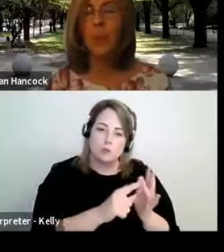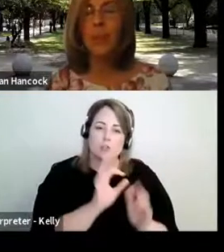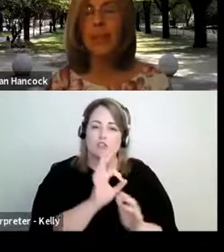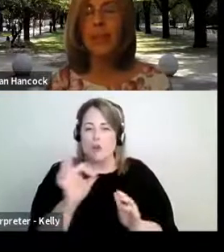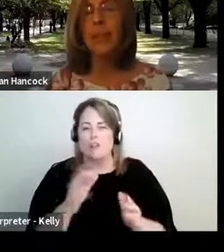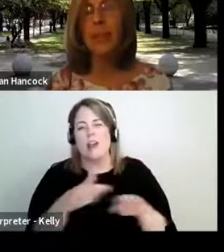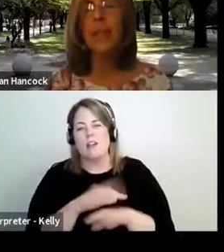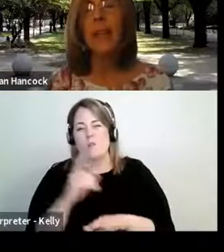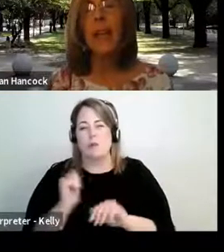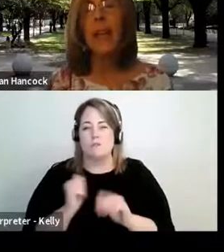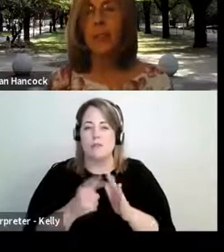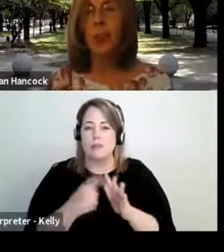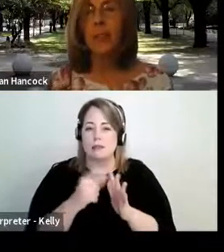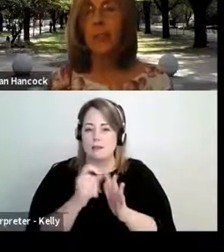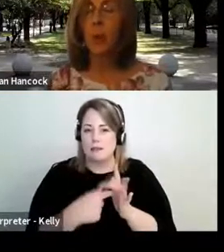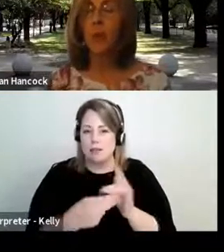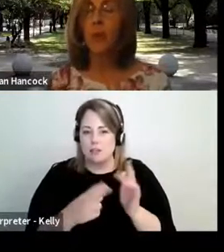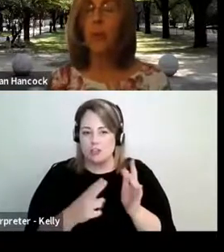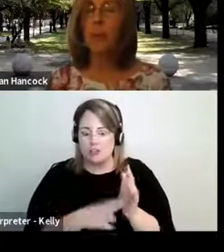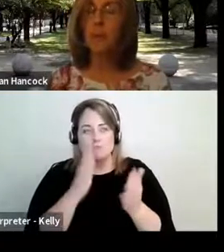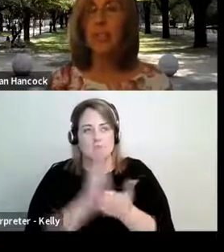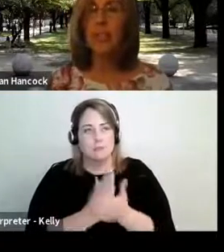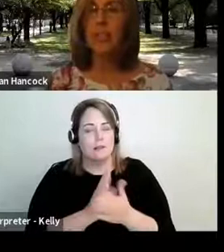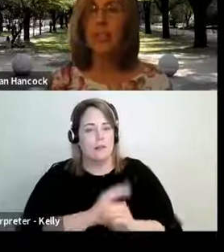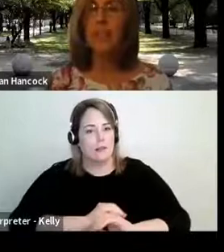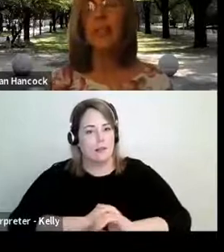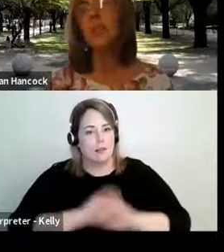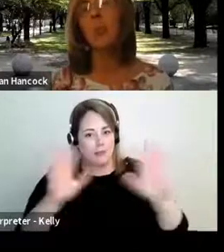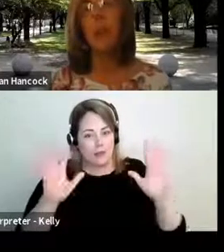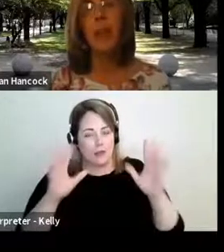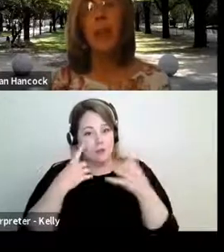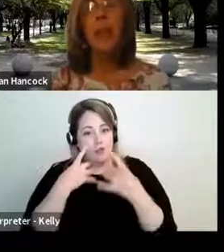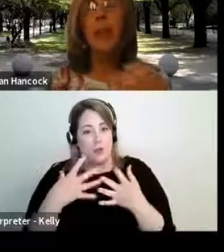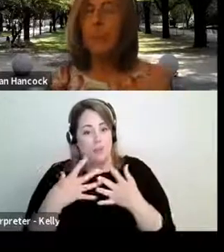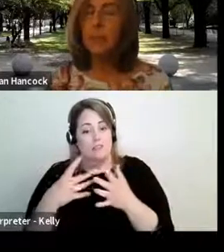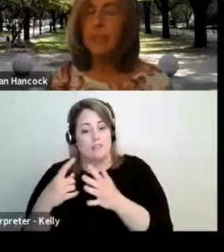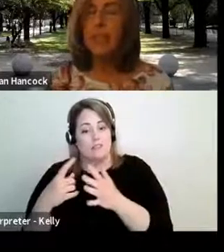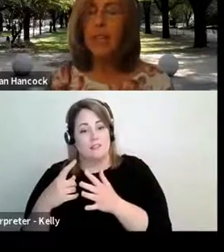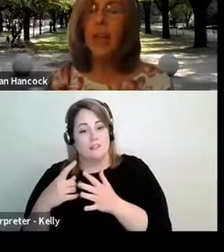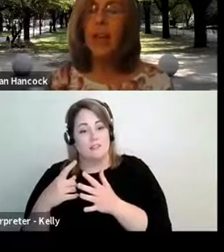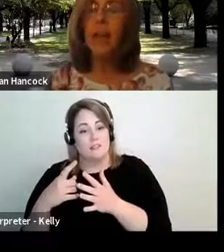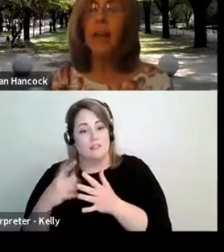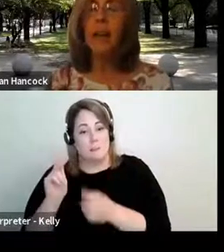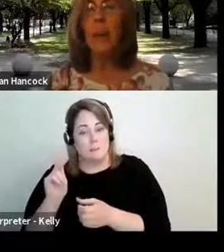really clearly outlines the both the participation assistant, as to what their expectations are and